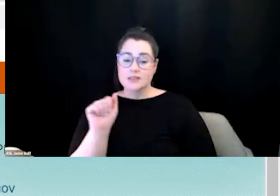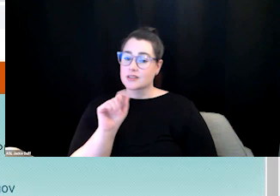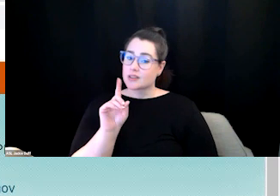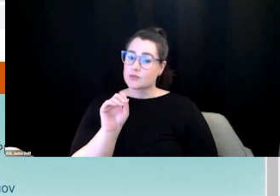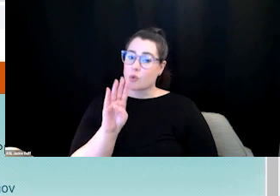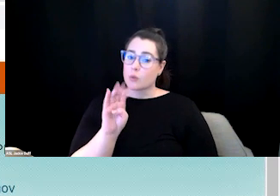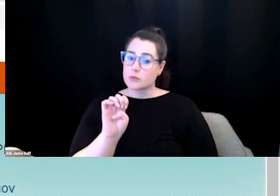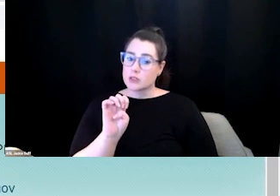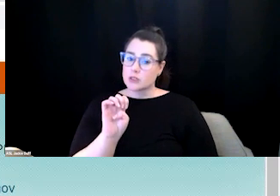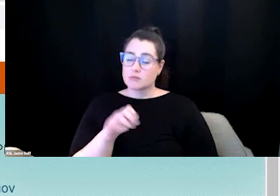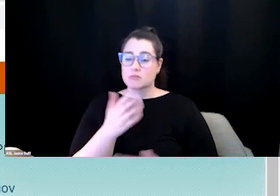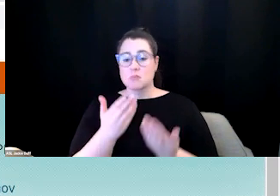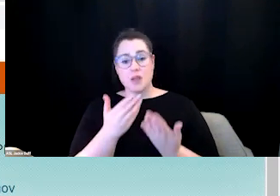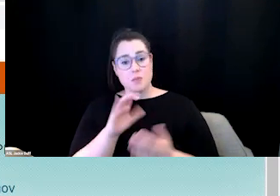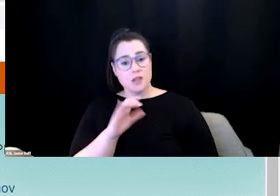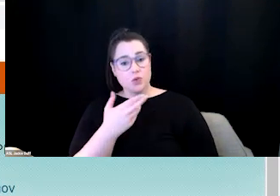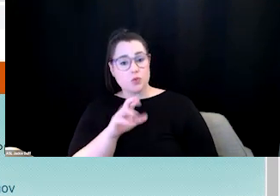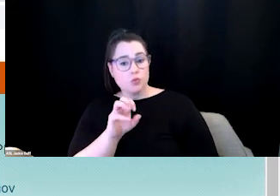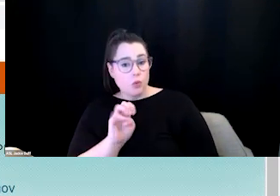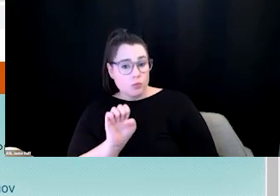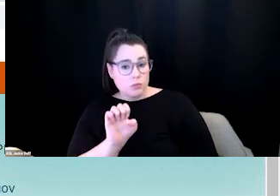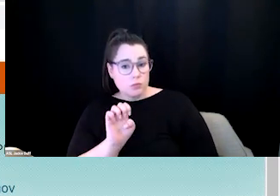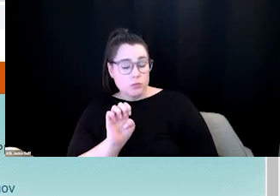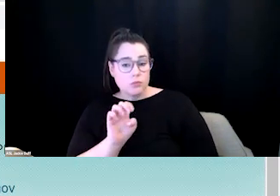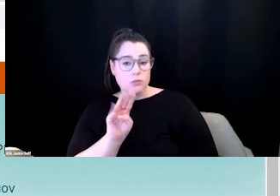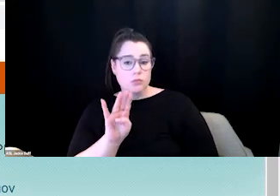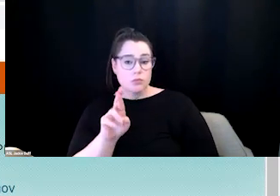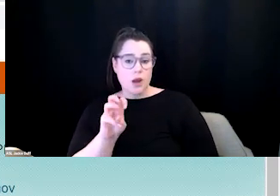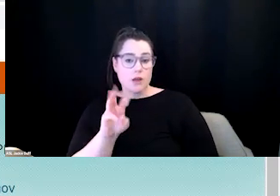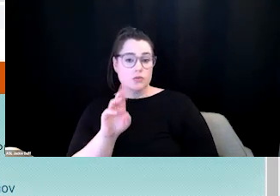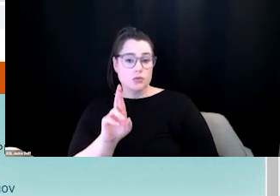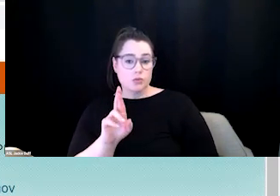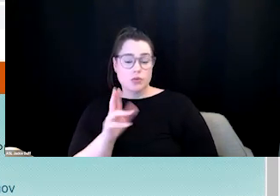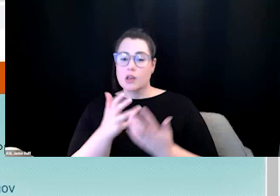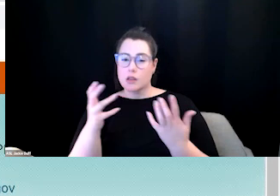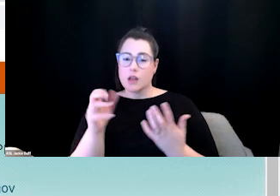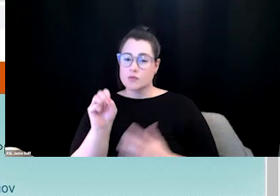maybe Chrome browser if you have it. But there's a lot of software out there that does not work.